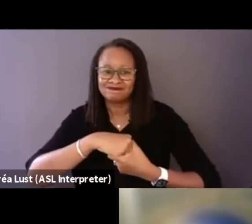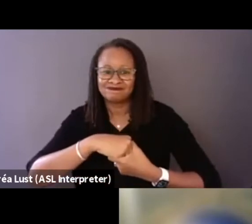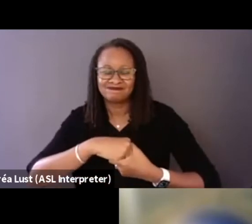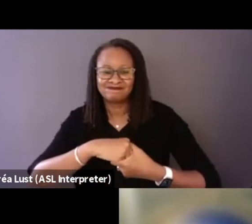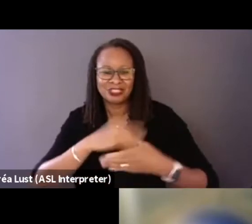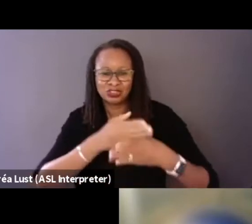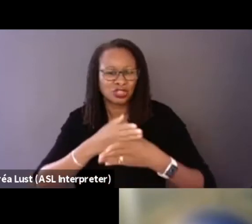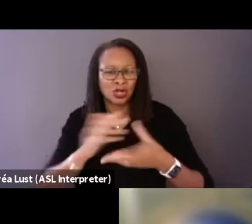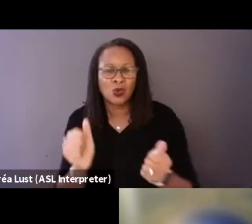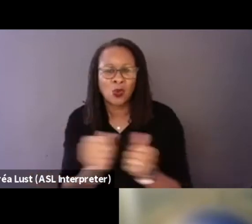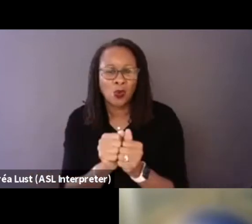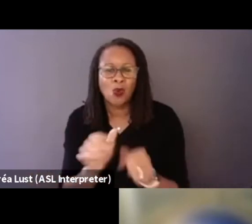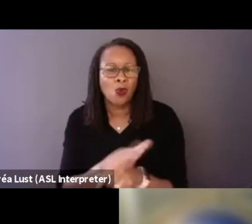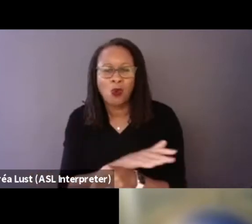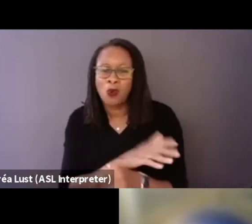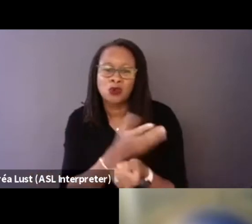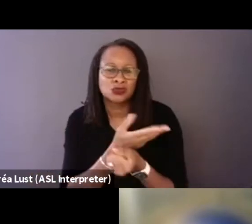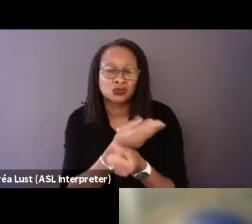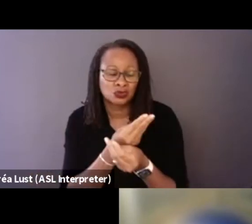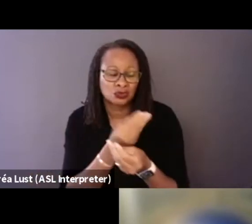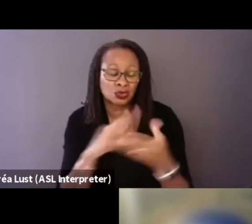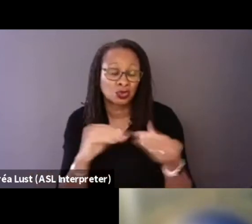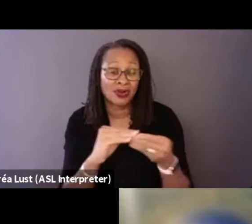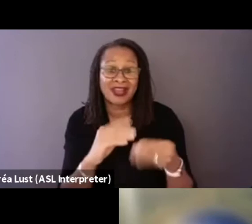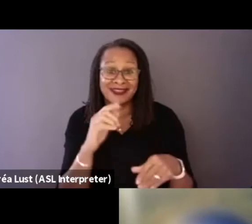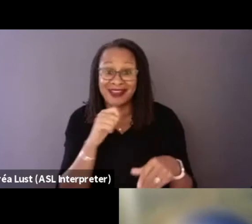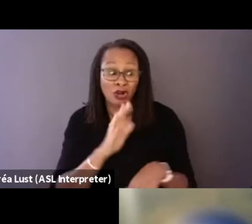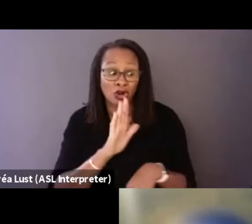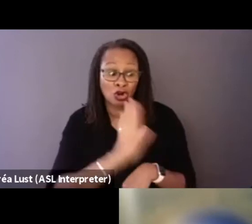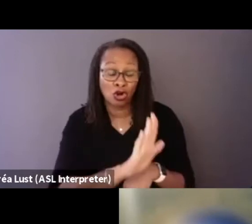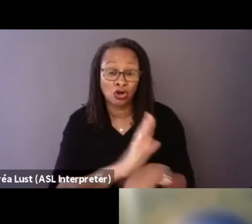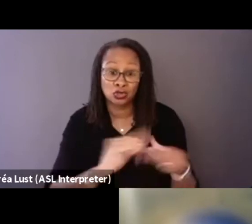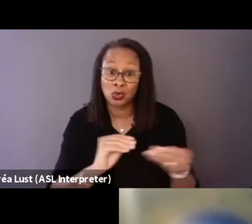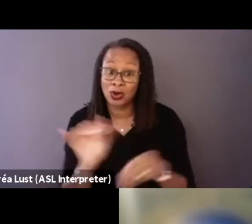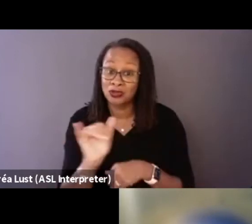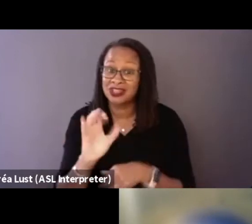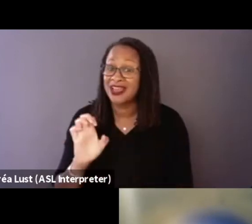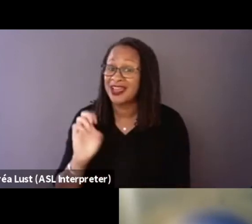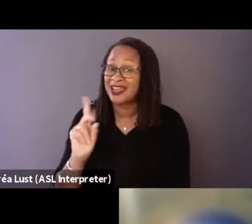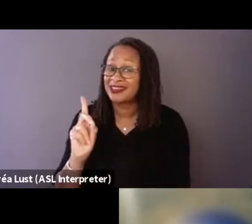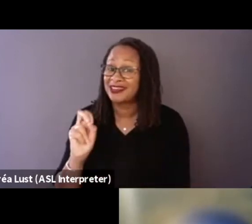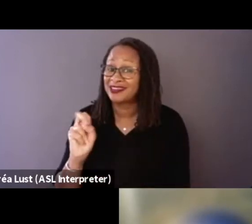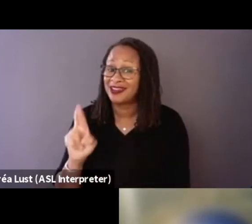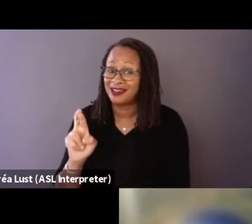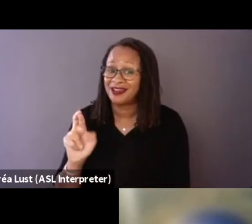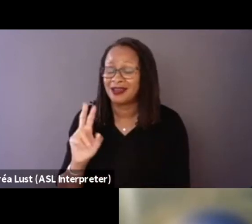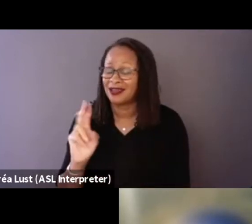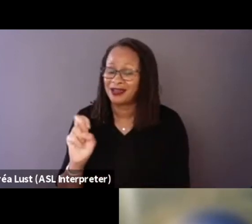And it couldn't certainly tell her story in full and starting to wonder about her agency and her journey,